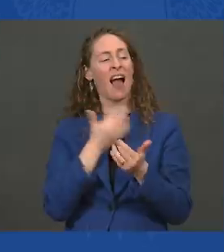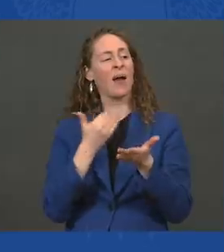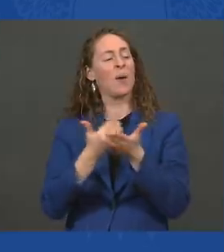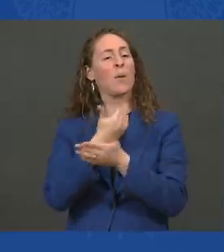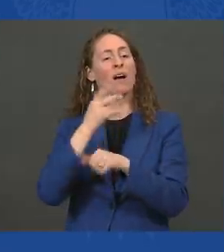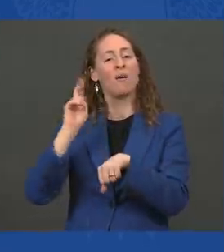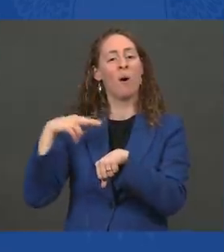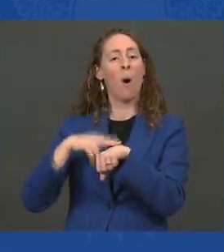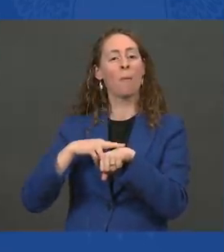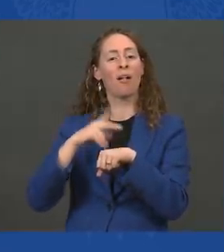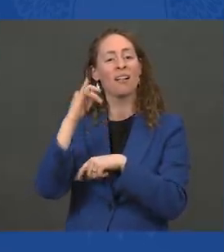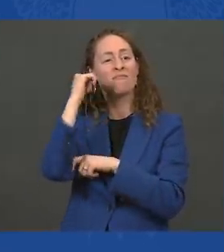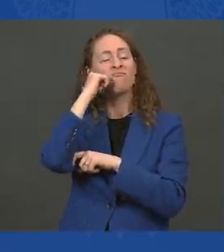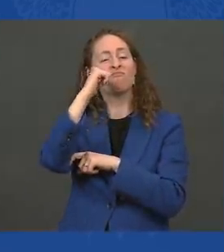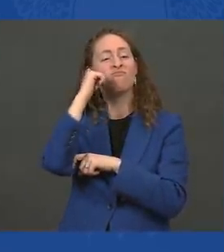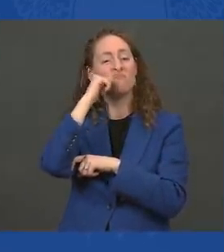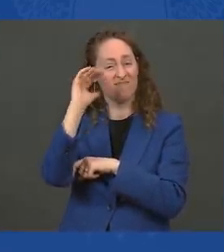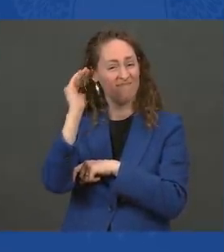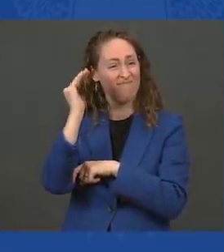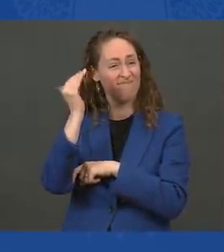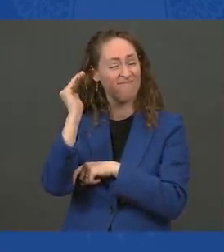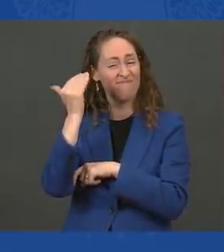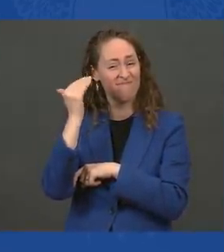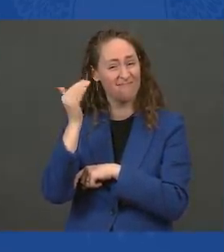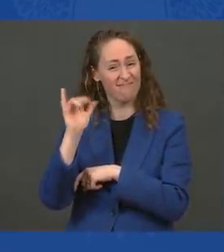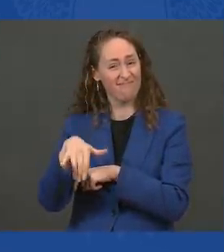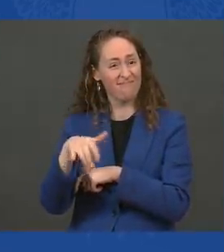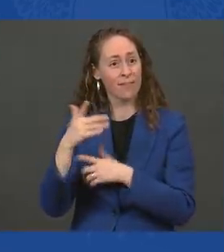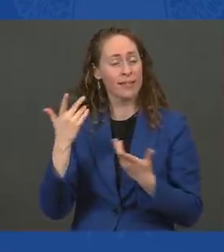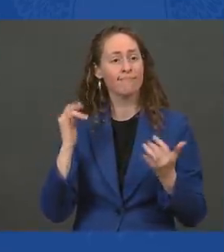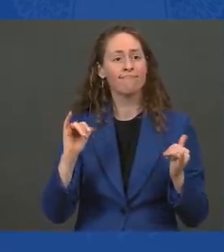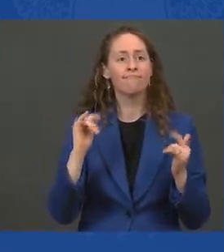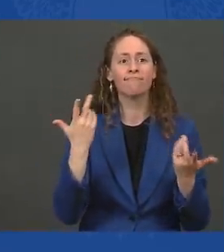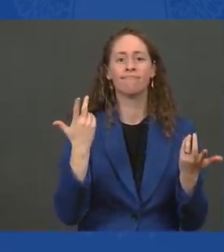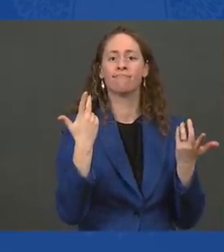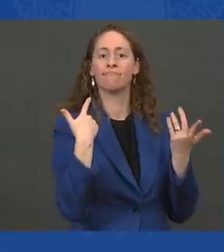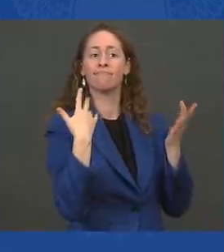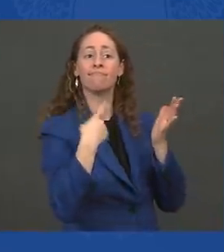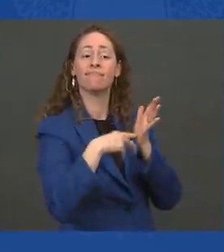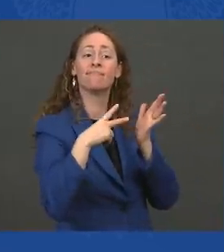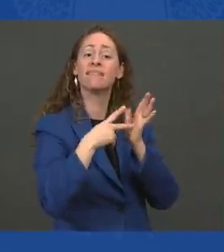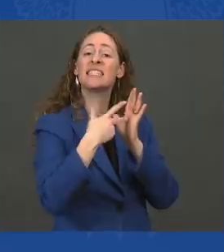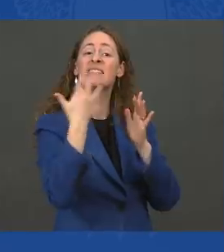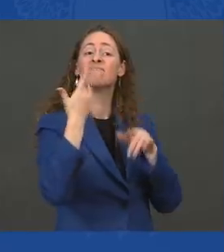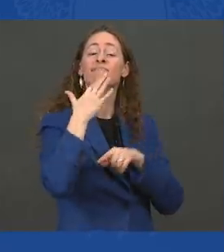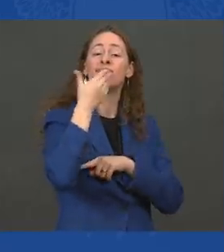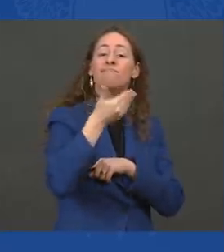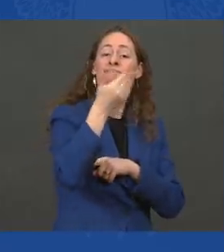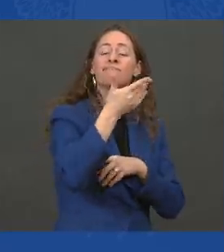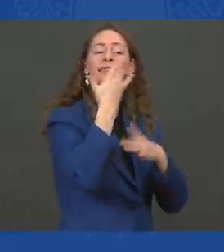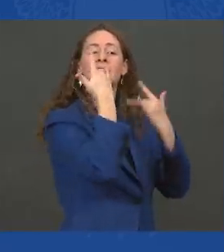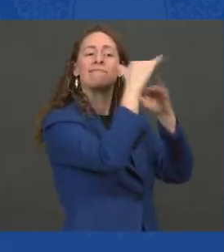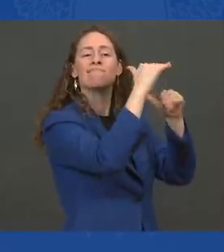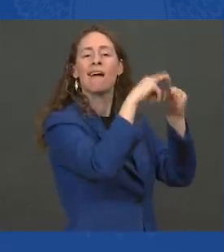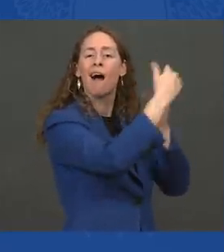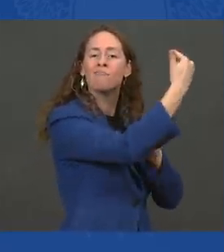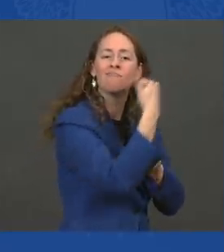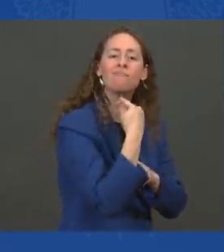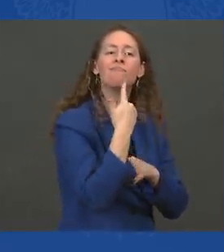and potential drops in the stock market going forward? Do you have any words of reassurance that this won't become the new normal? And then for both you and Dr. Fauci: